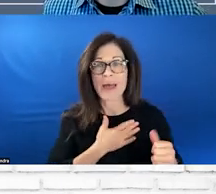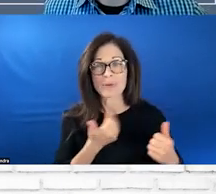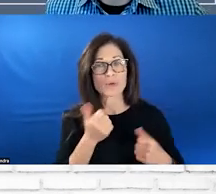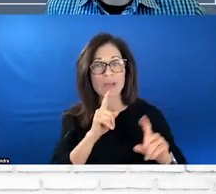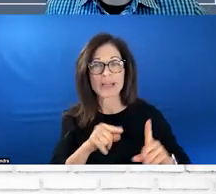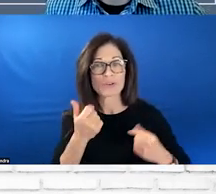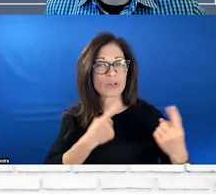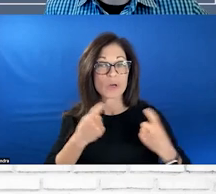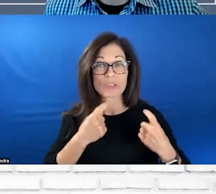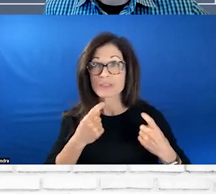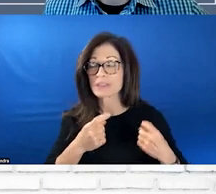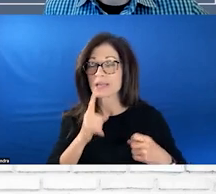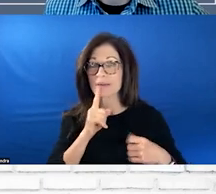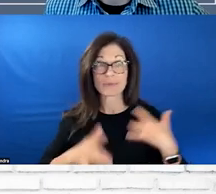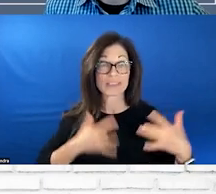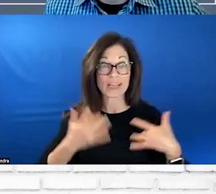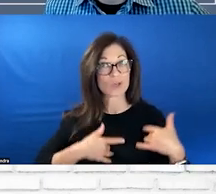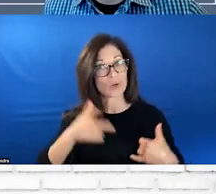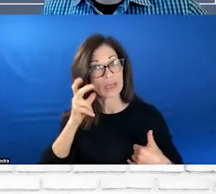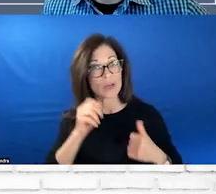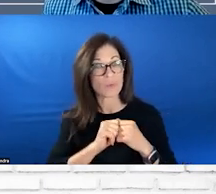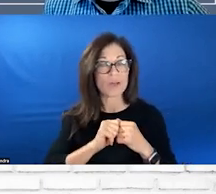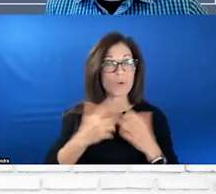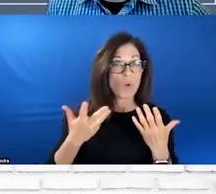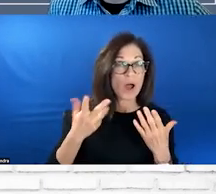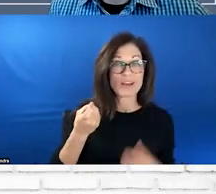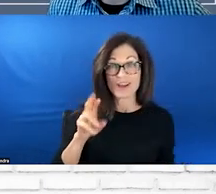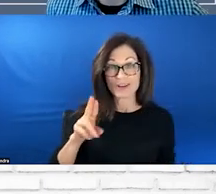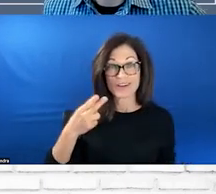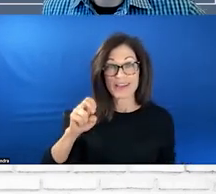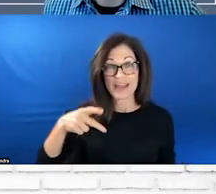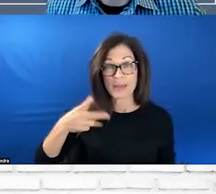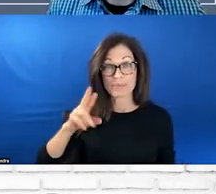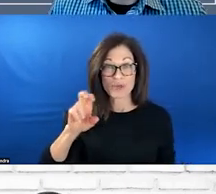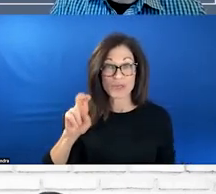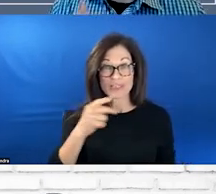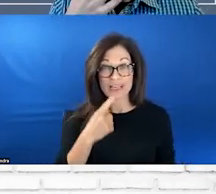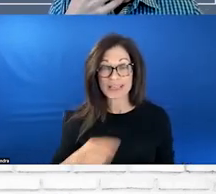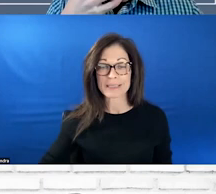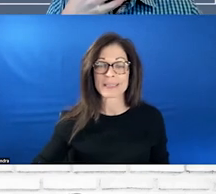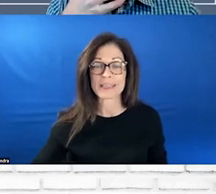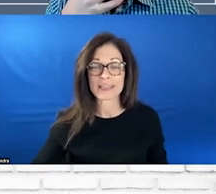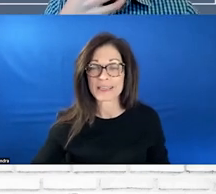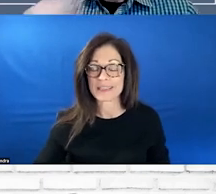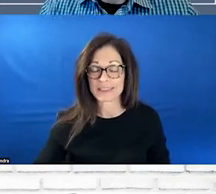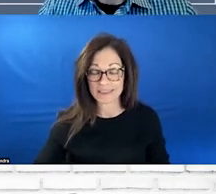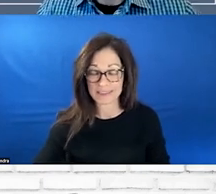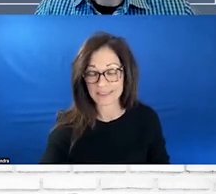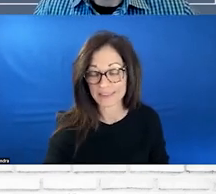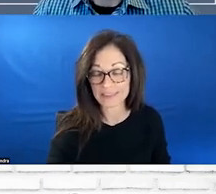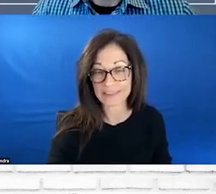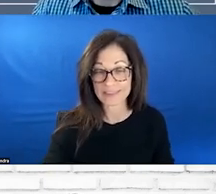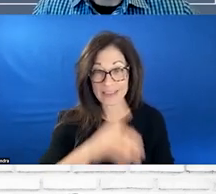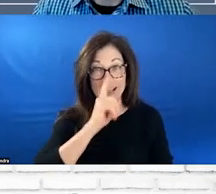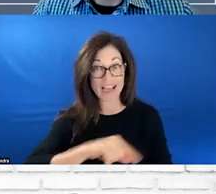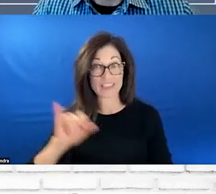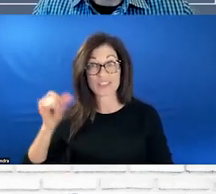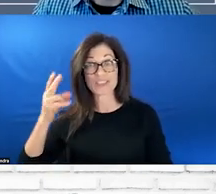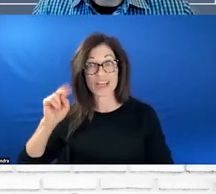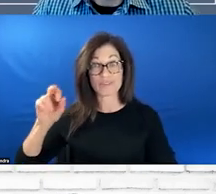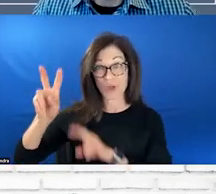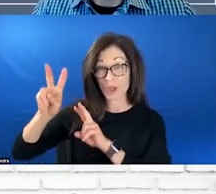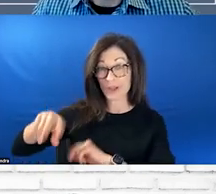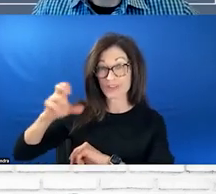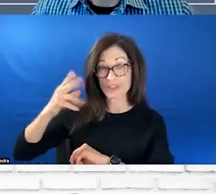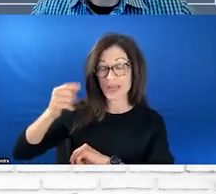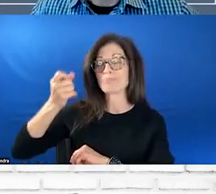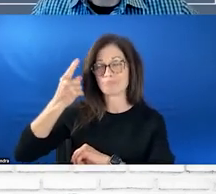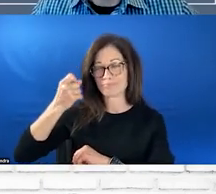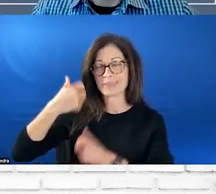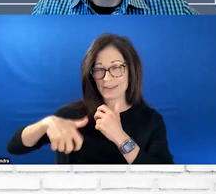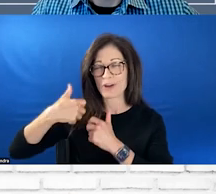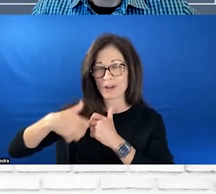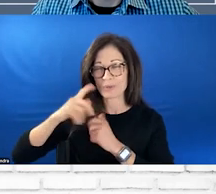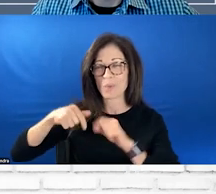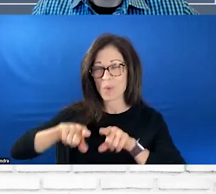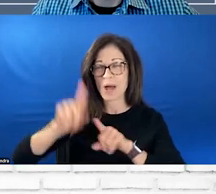: WELL, IF YOU LOOK AT THE CHAT BOX, IT IS FILLED WITH A TON OF